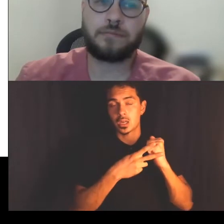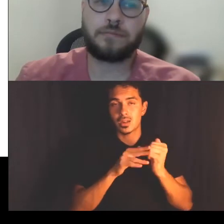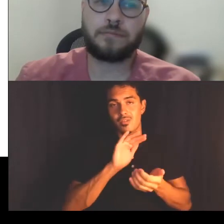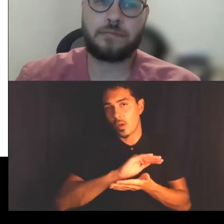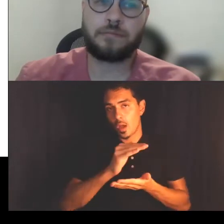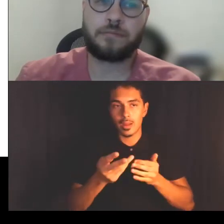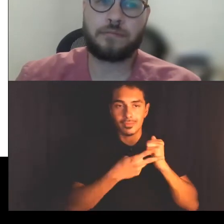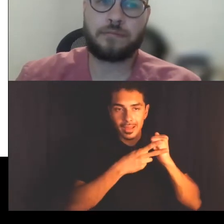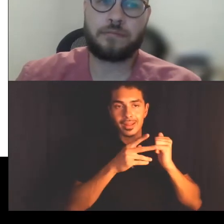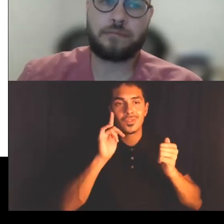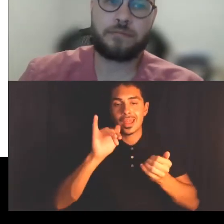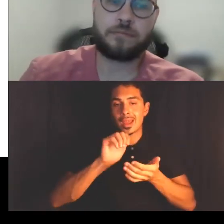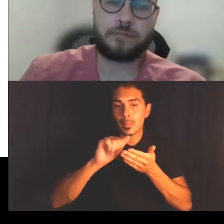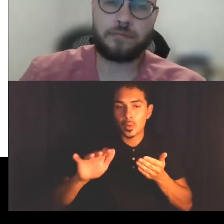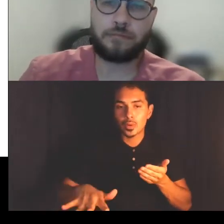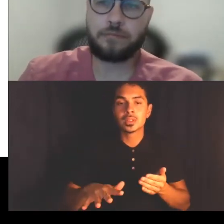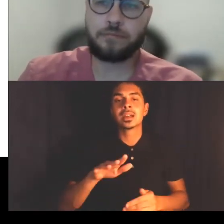would want to talk to you about starting one.